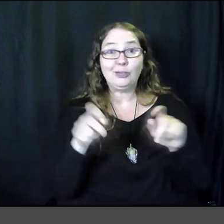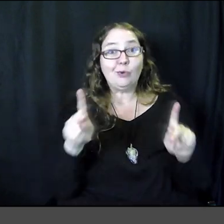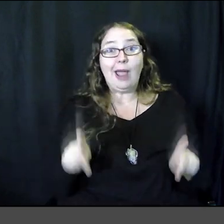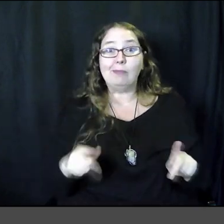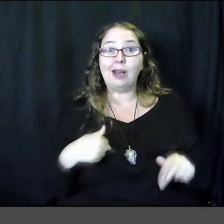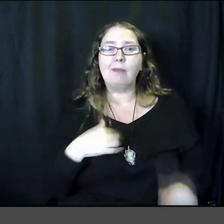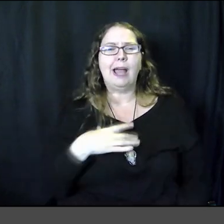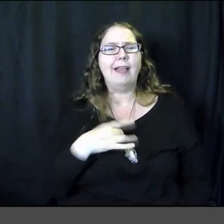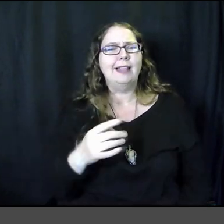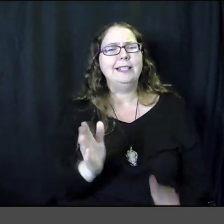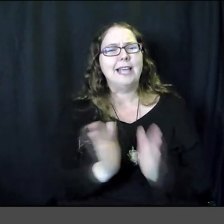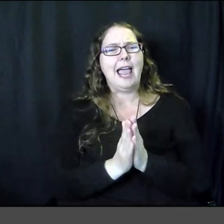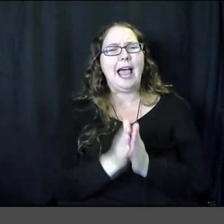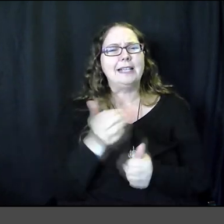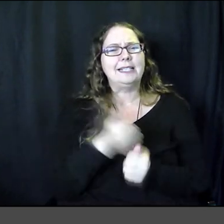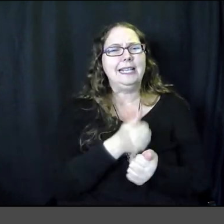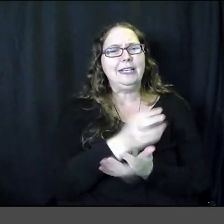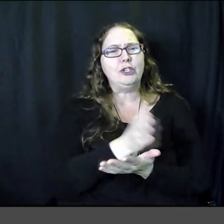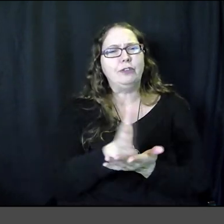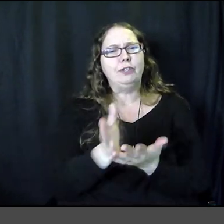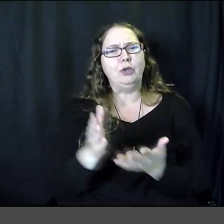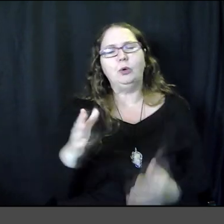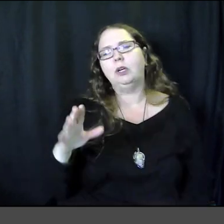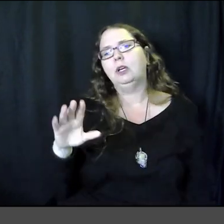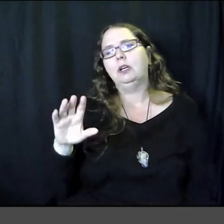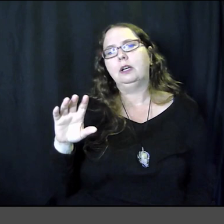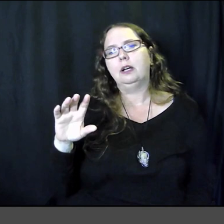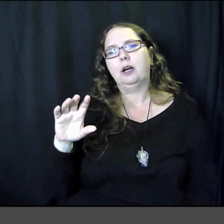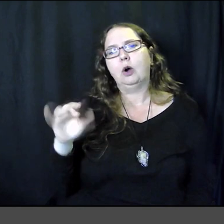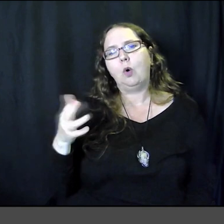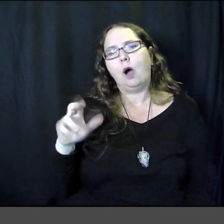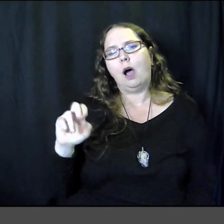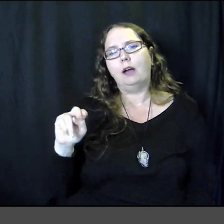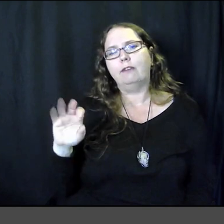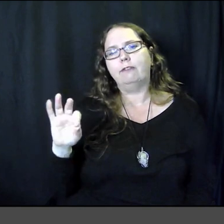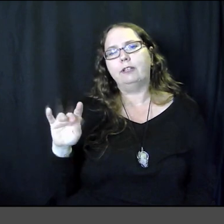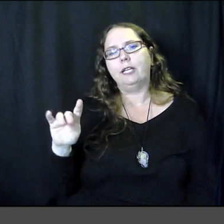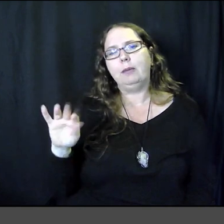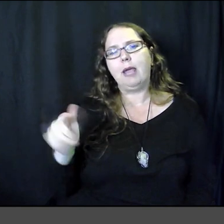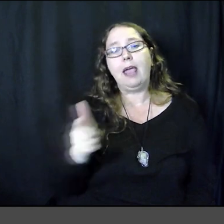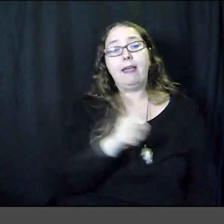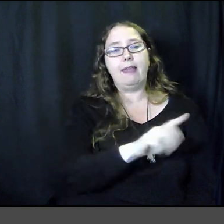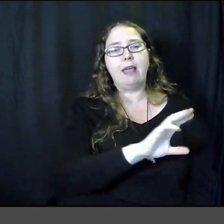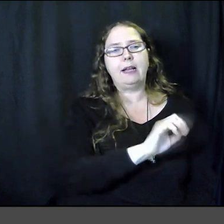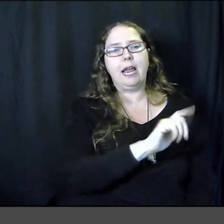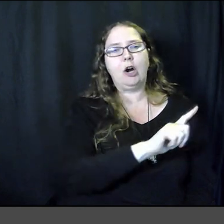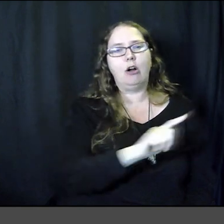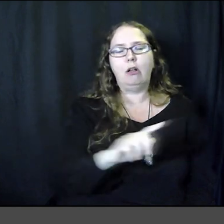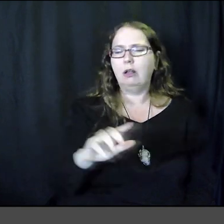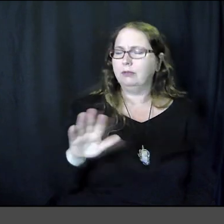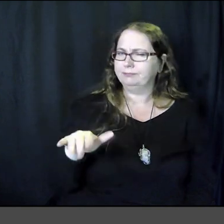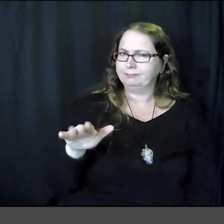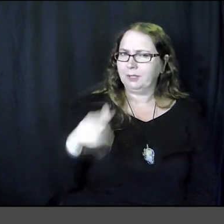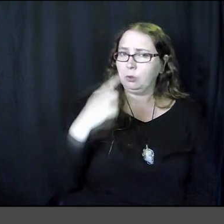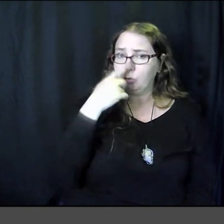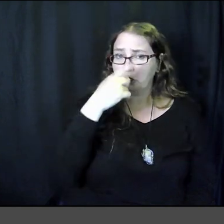AND THEN CAROL, TO LEAVE US WITH A PHRASE, A LINE OF POETRY,